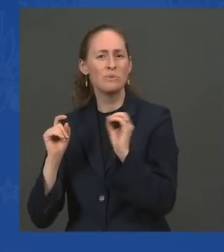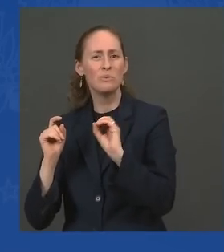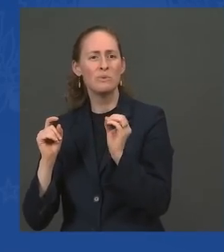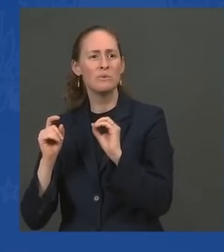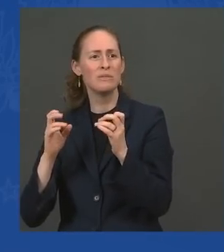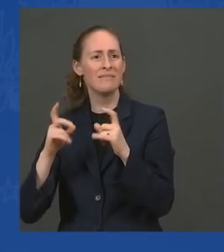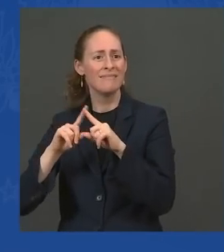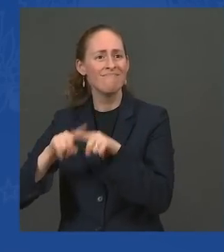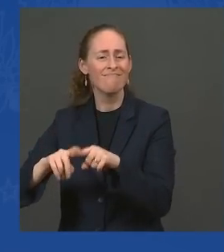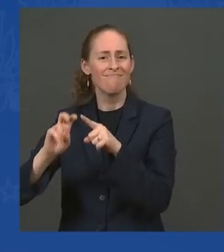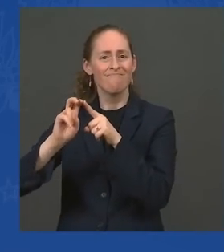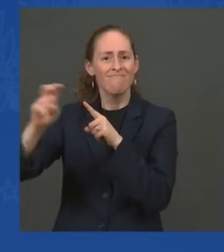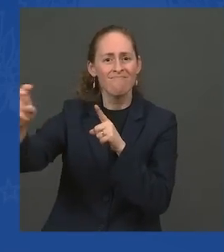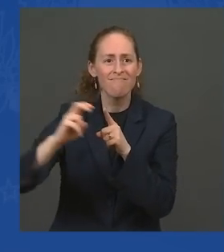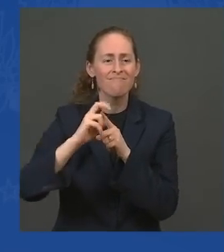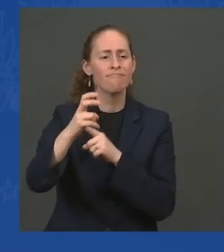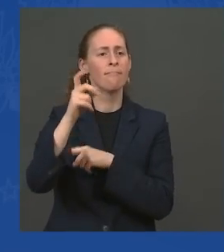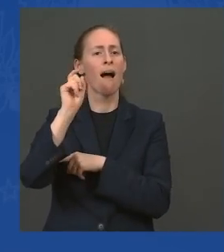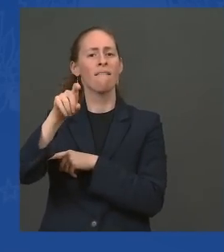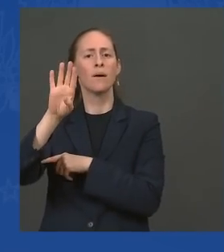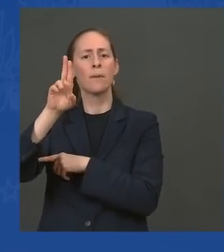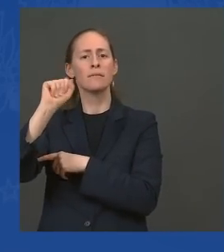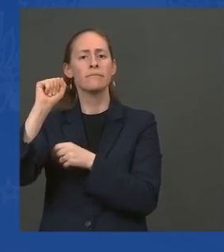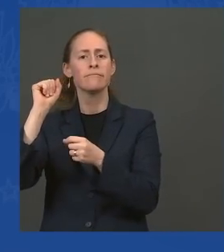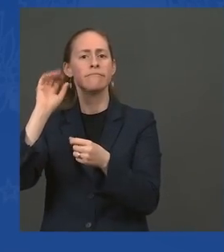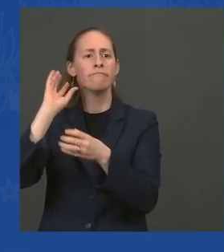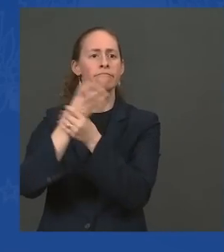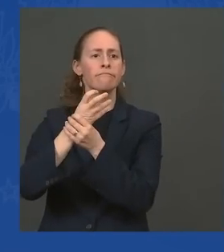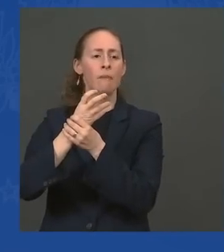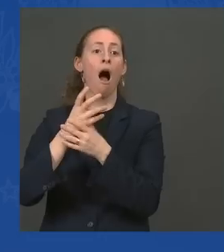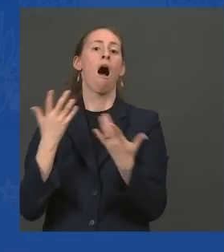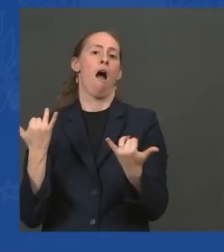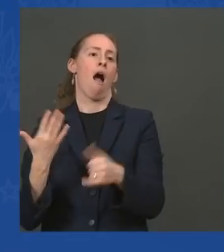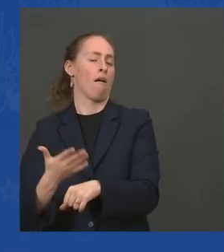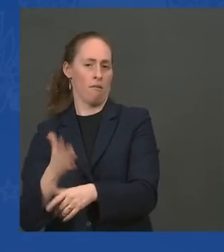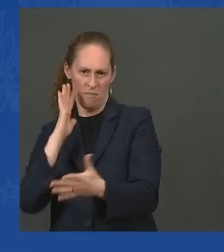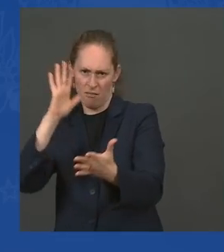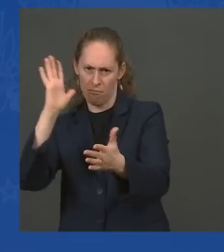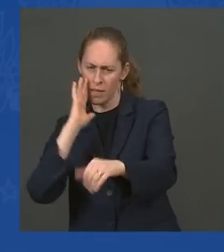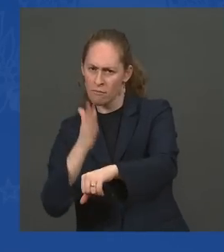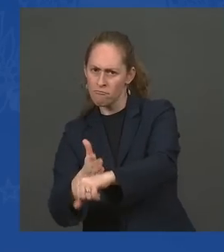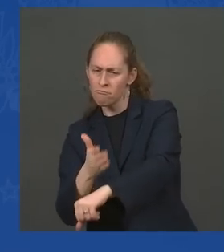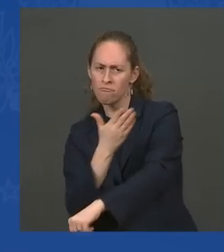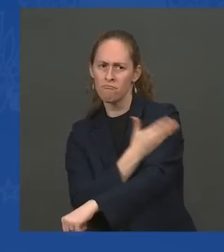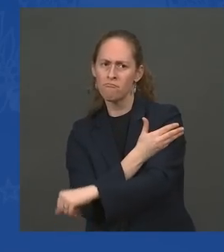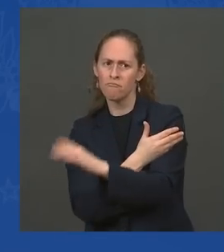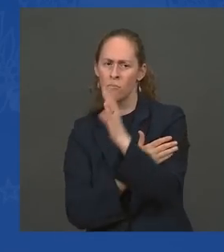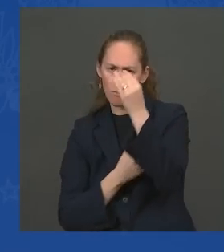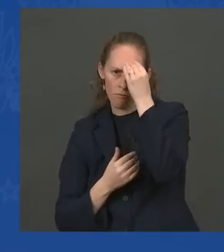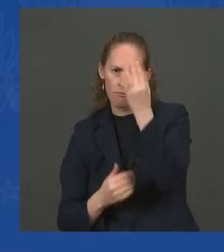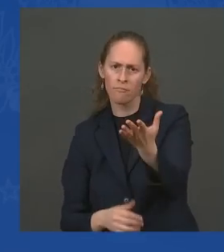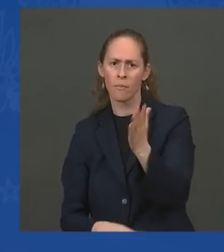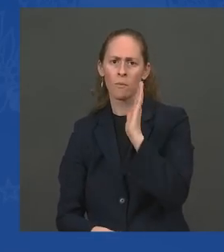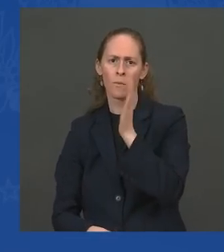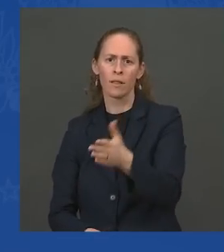And guess what? Things began to change. Well, now we're going to change that again. Here in Michigan, that means replacing nearly one